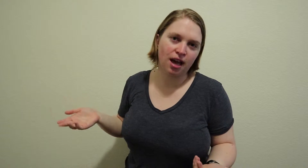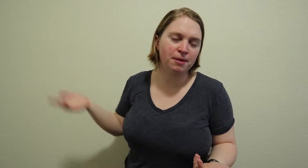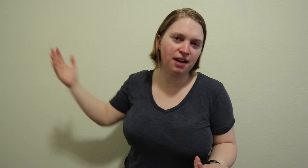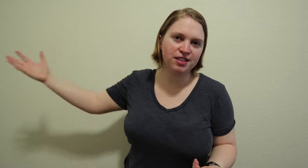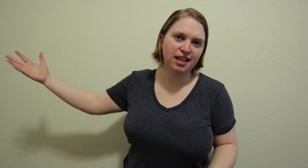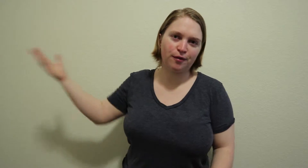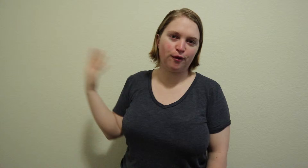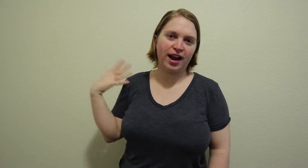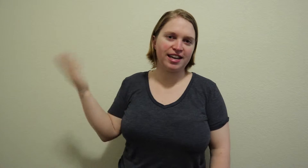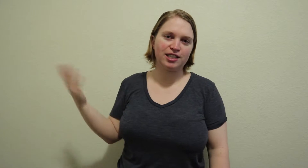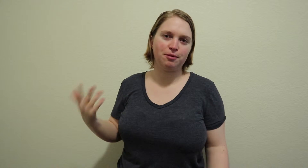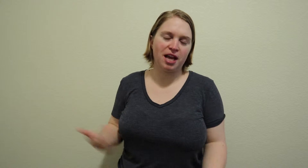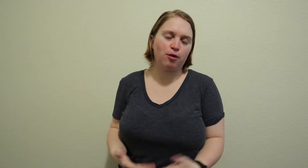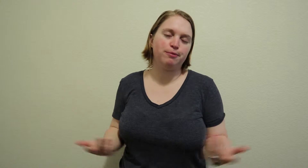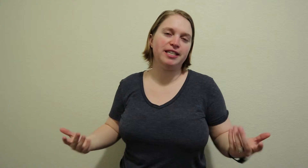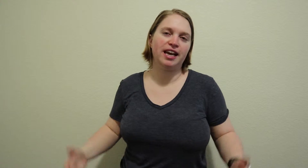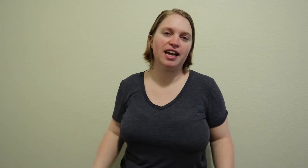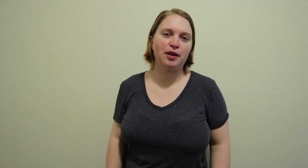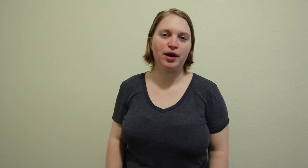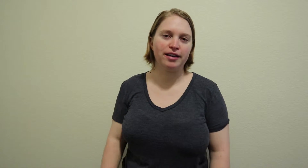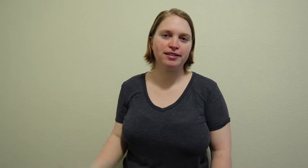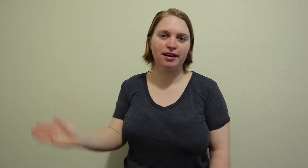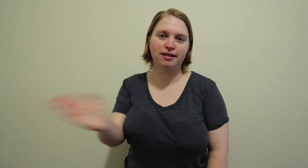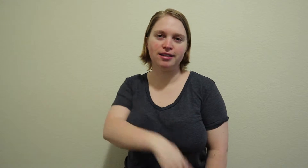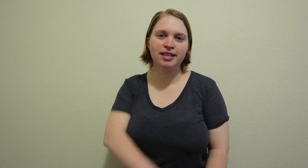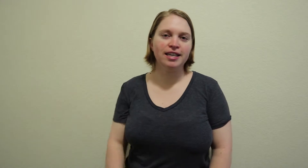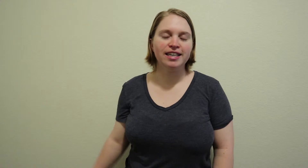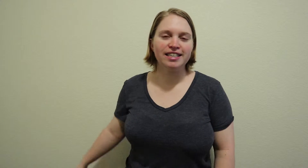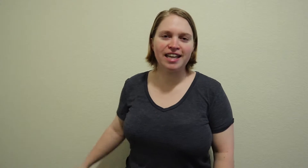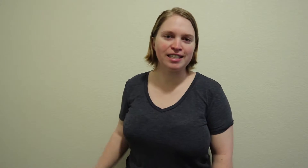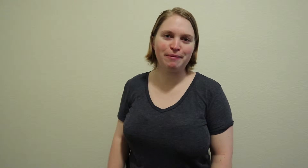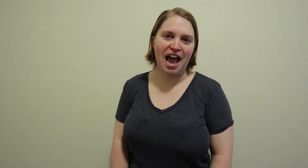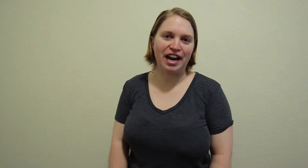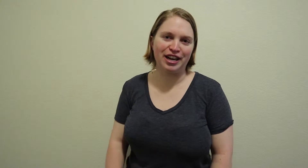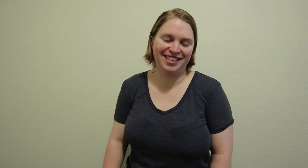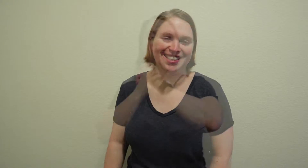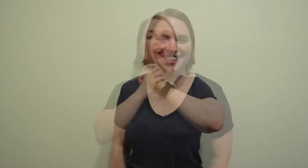I mean if it's like right next to me, I would be dead anyway so doesn't matter